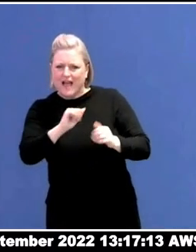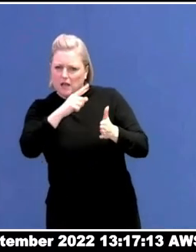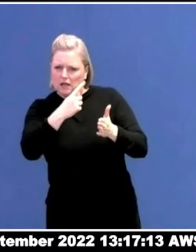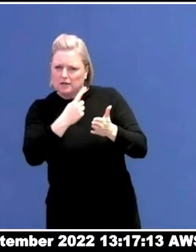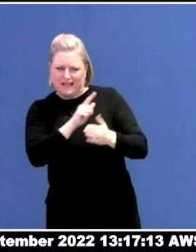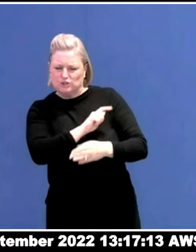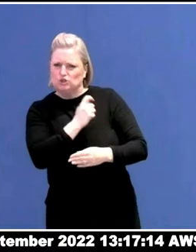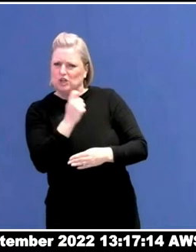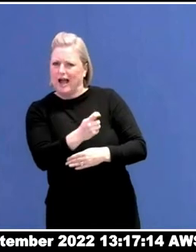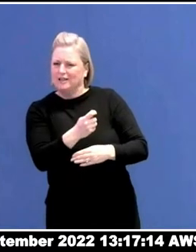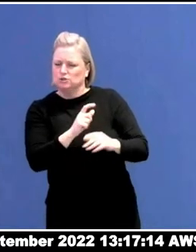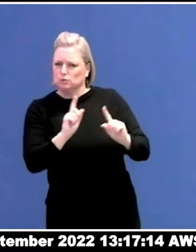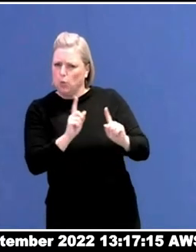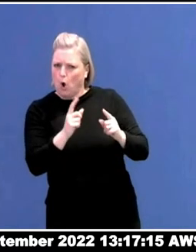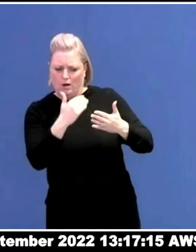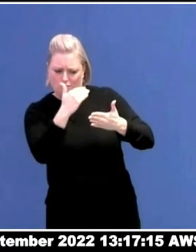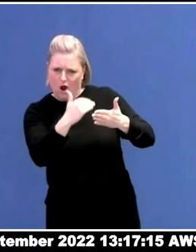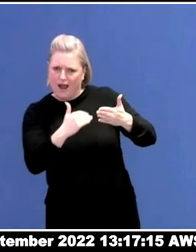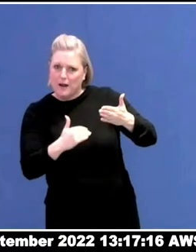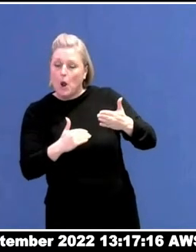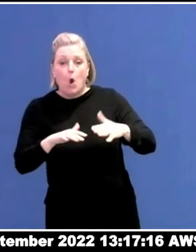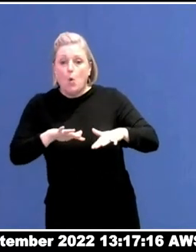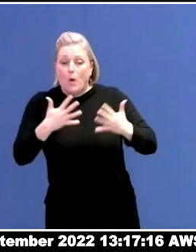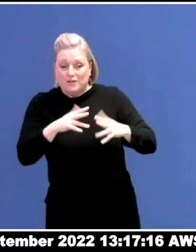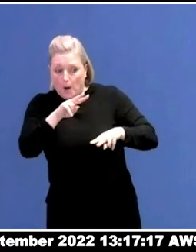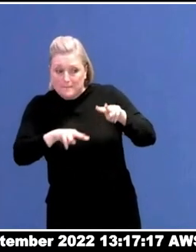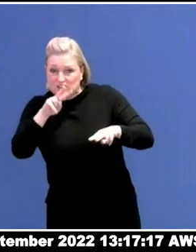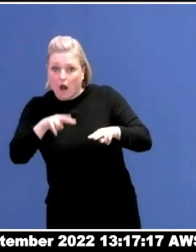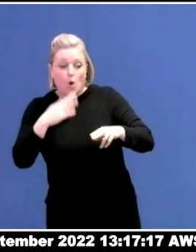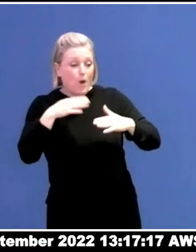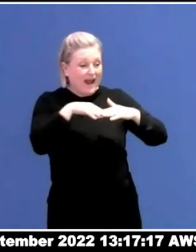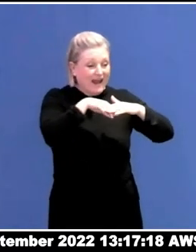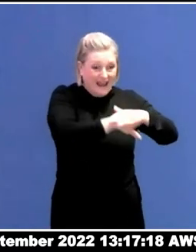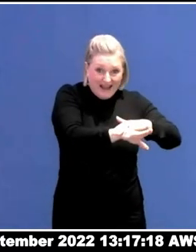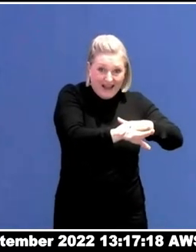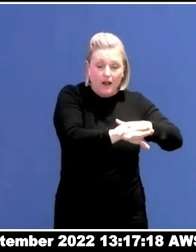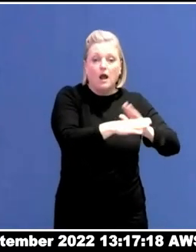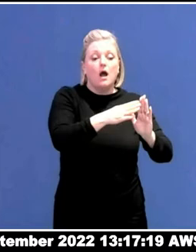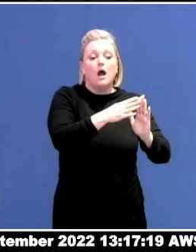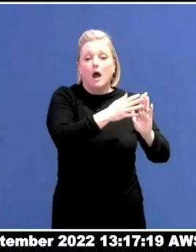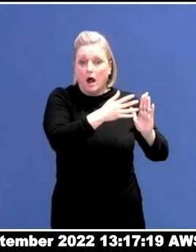We don't measure the improvement in the lives of those who remain within the prison or youth detention system.